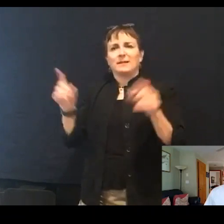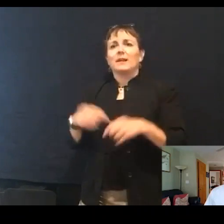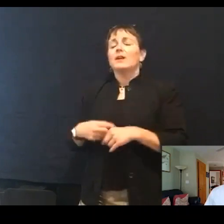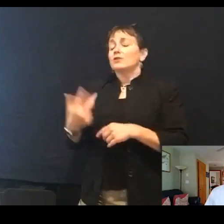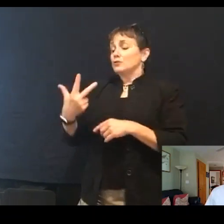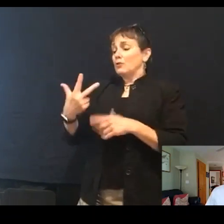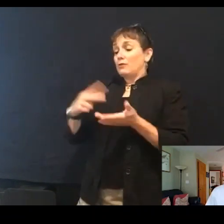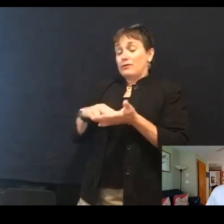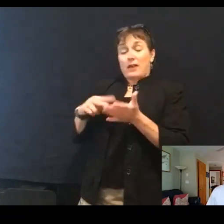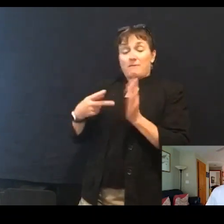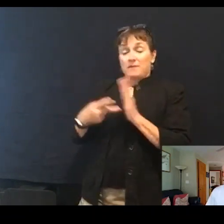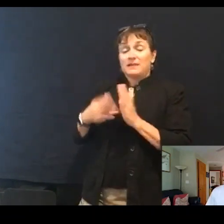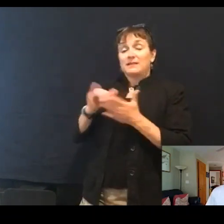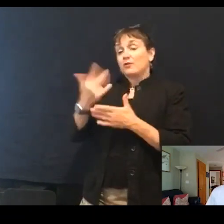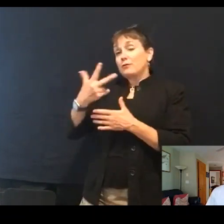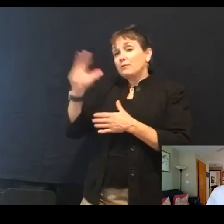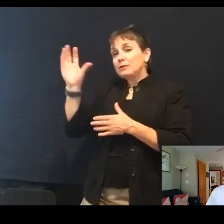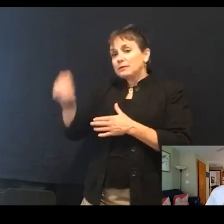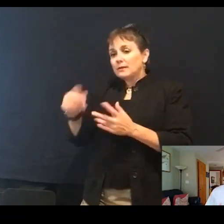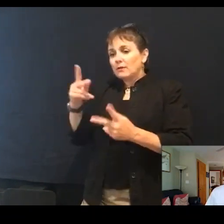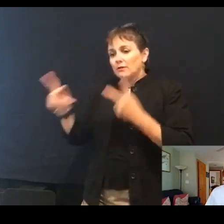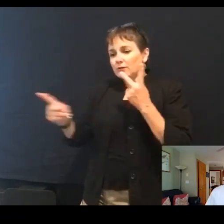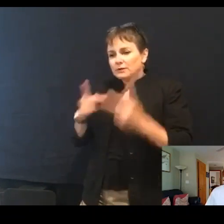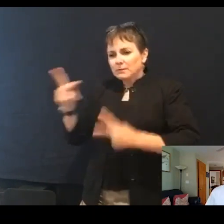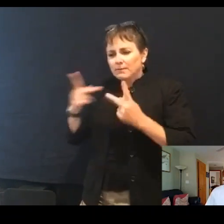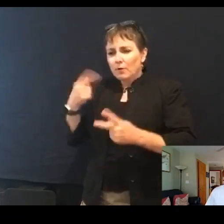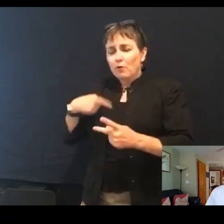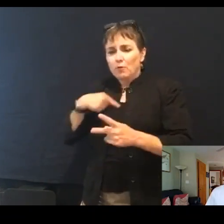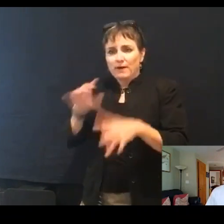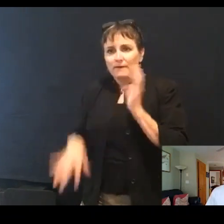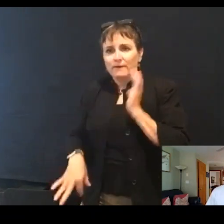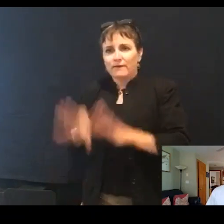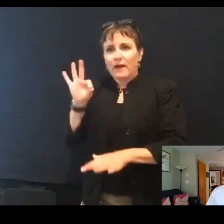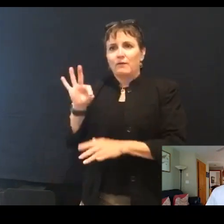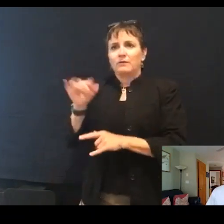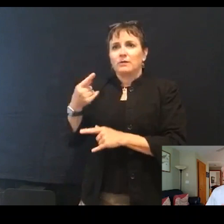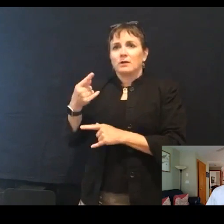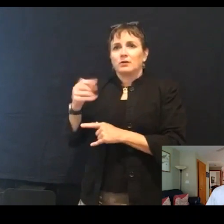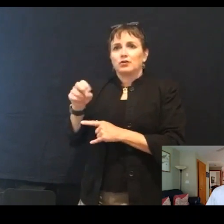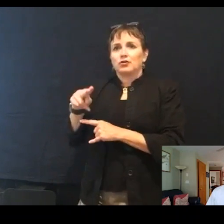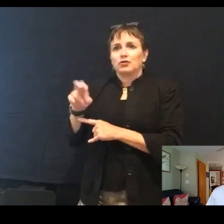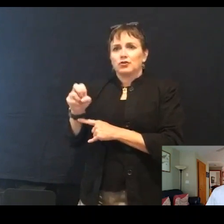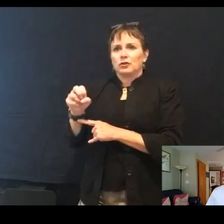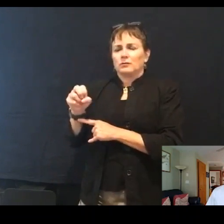Well, 3% of the people we found a gene, but we don't normally think of that gene